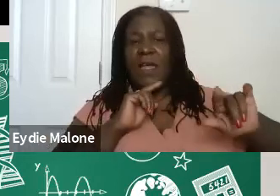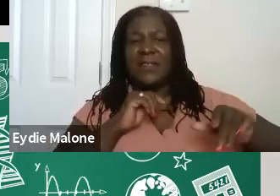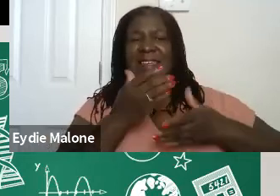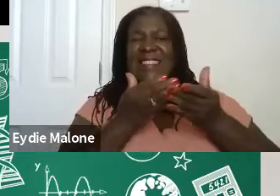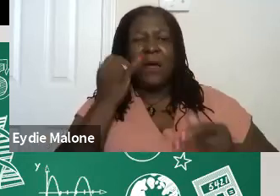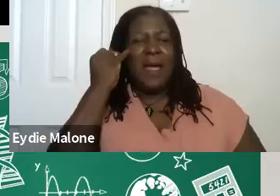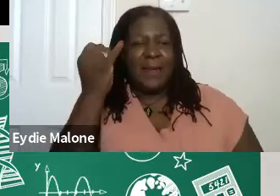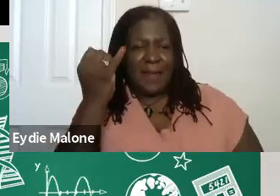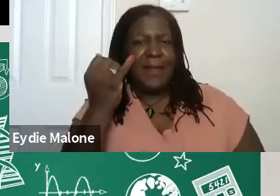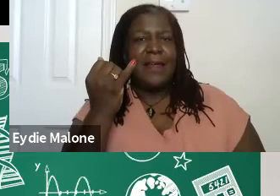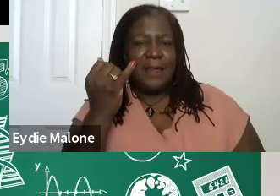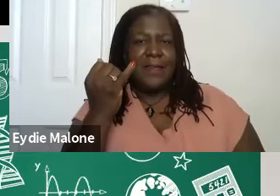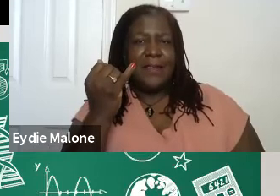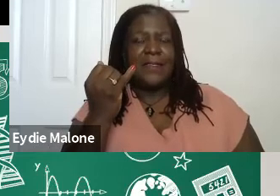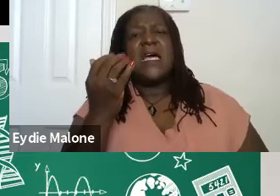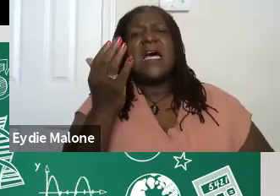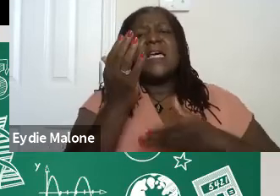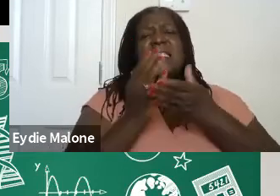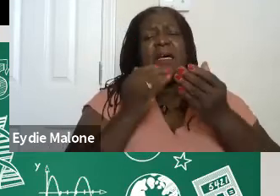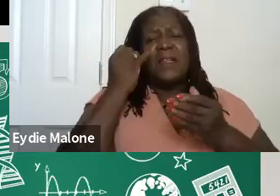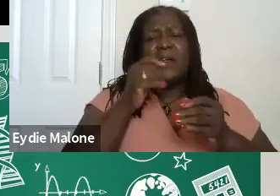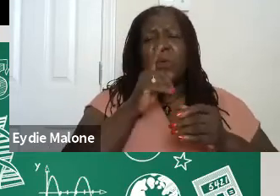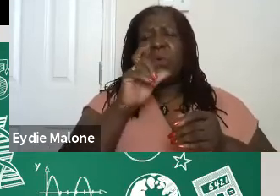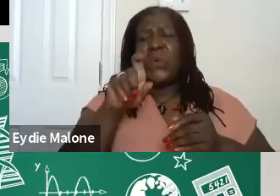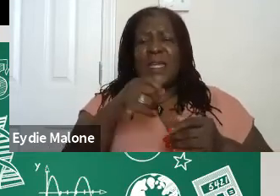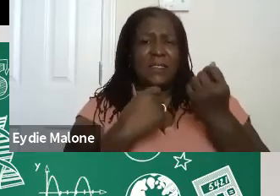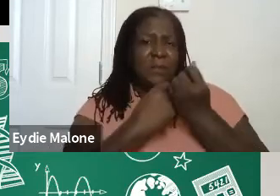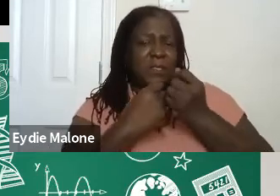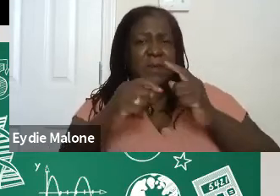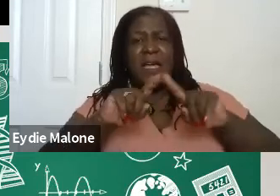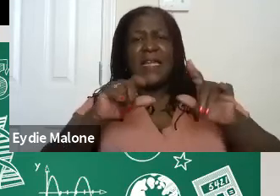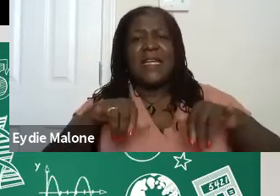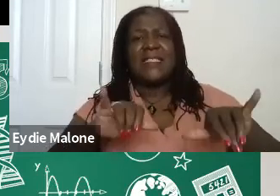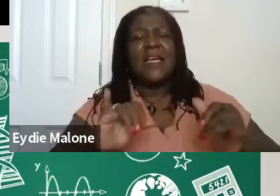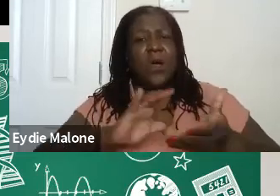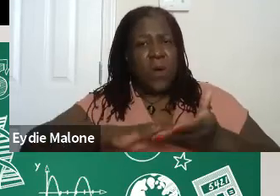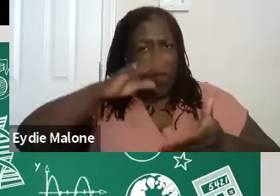really needs boosters, but we're still learning that. We don't really know exactly what percentage